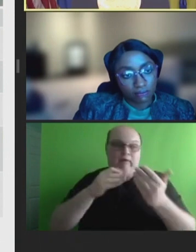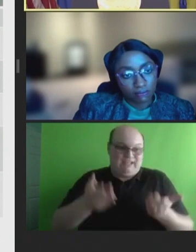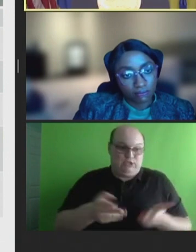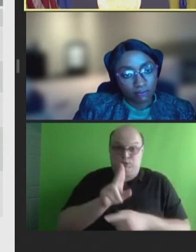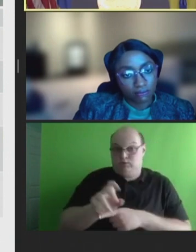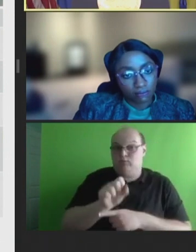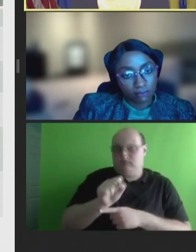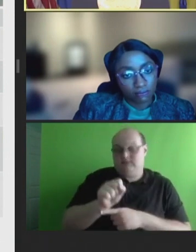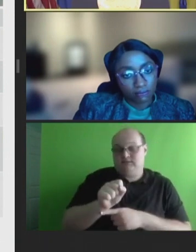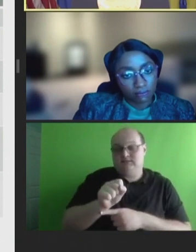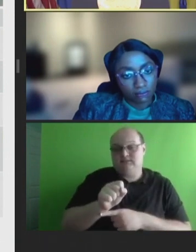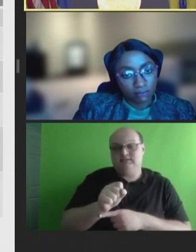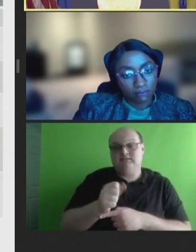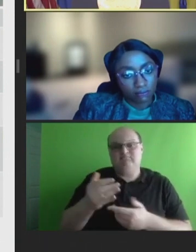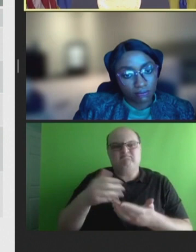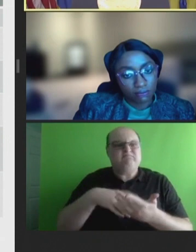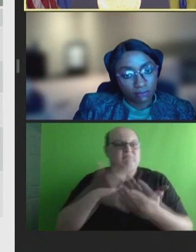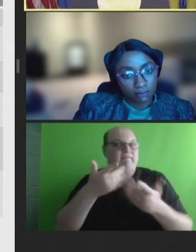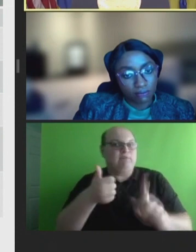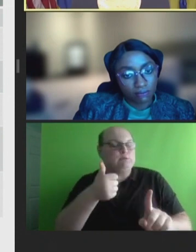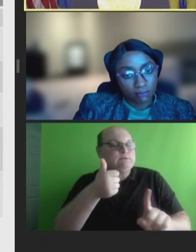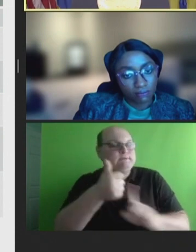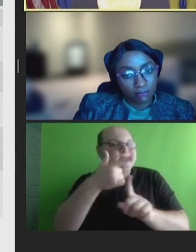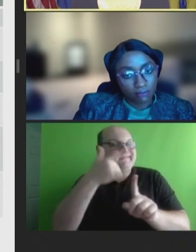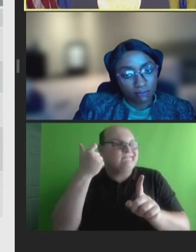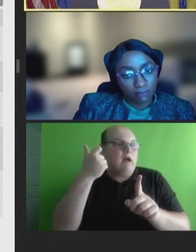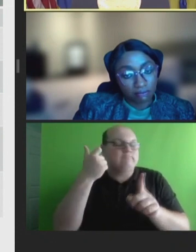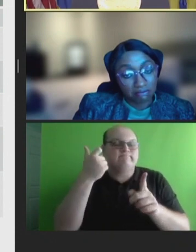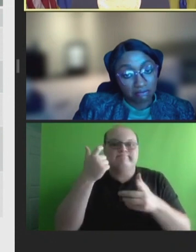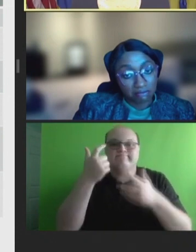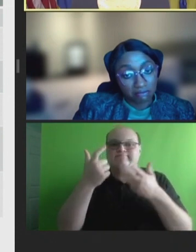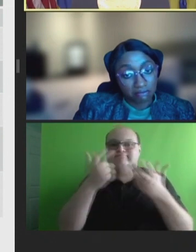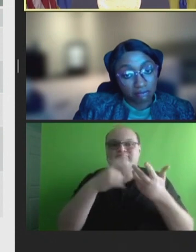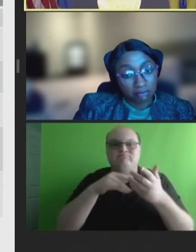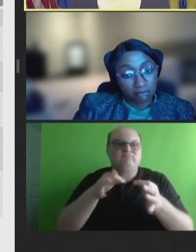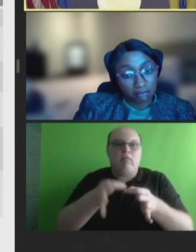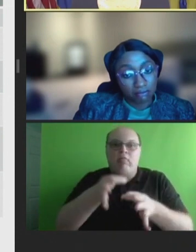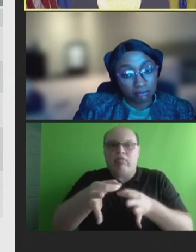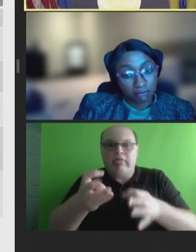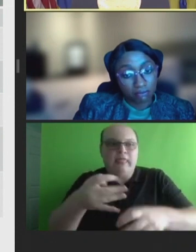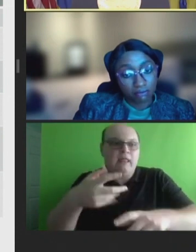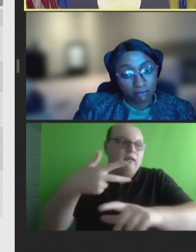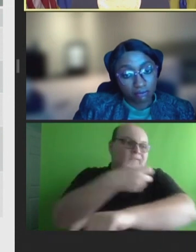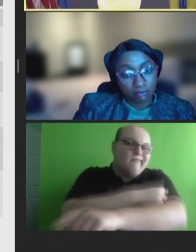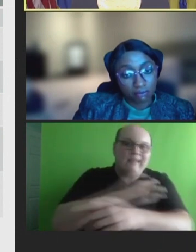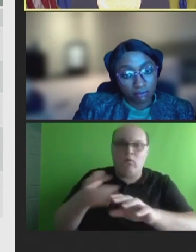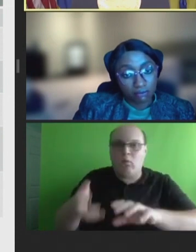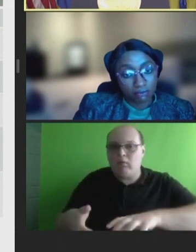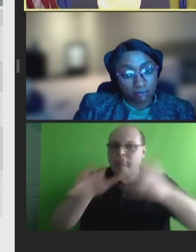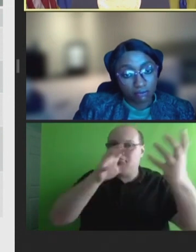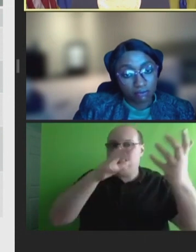that was impacted due to delays in preventive care, disruption of the healthcare system,